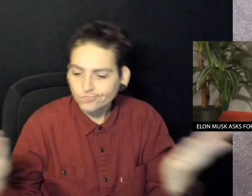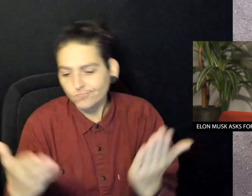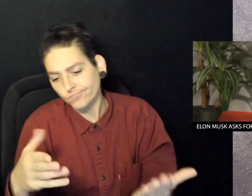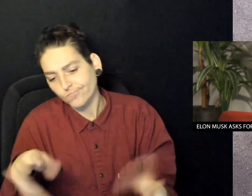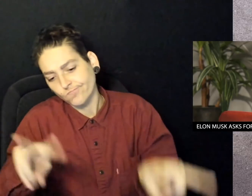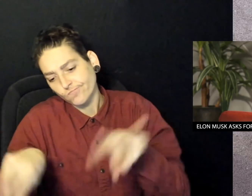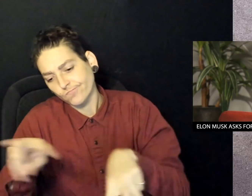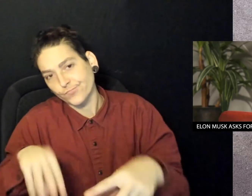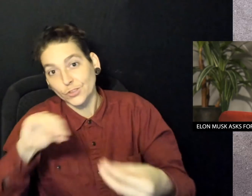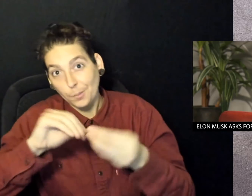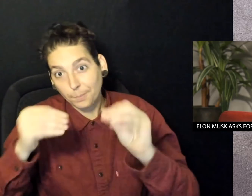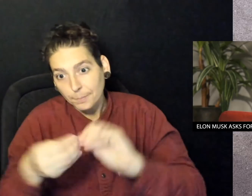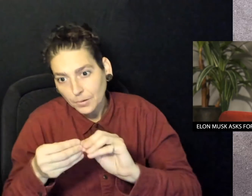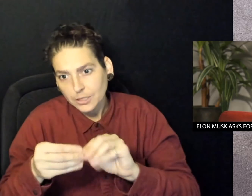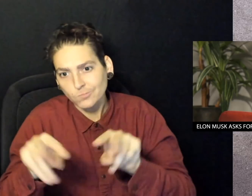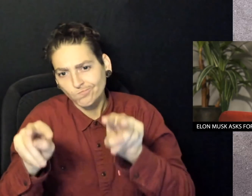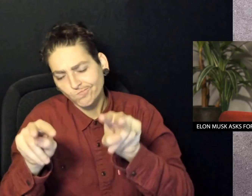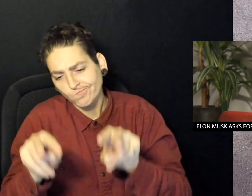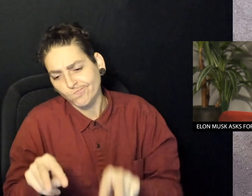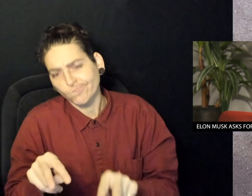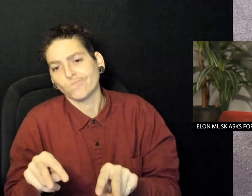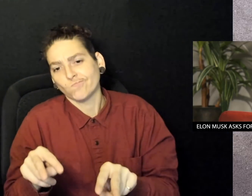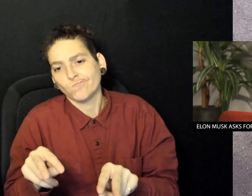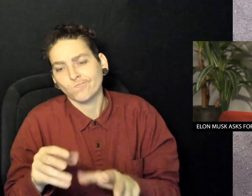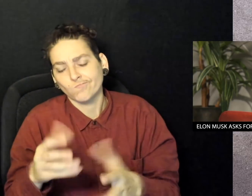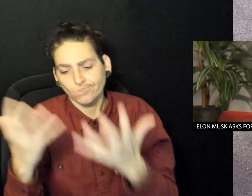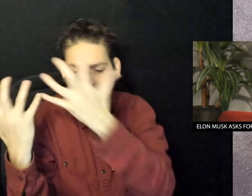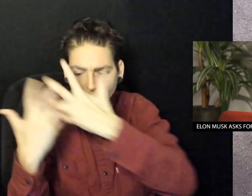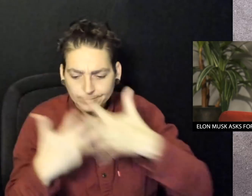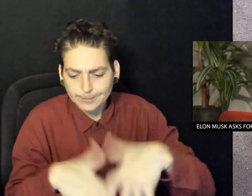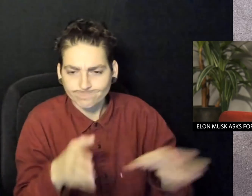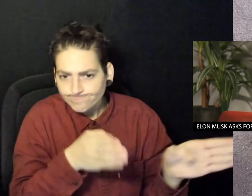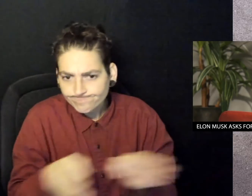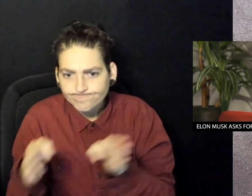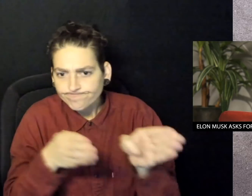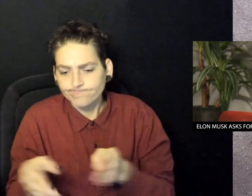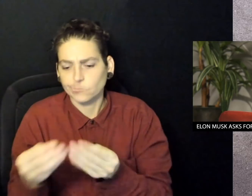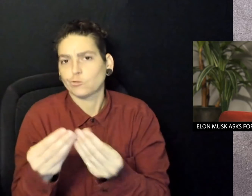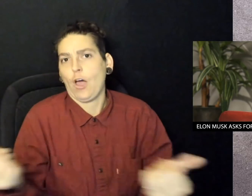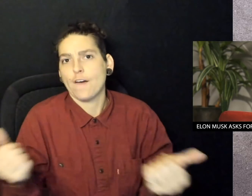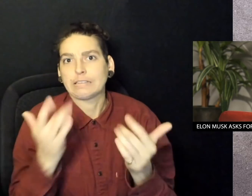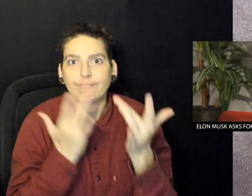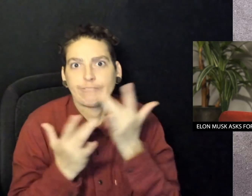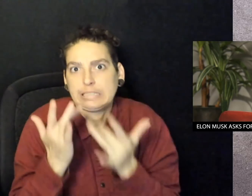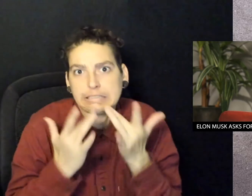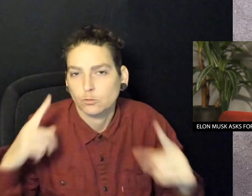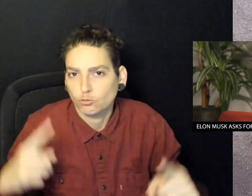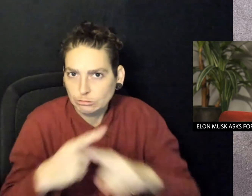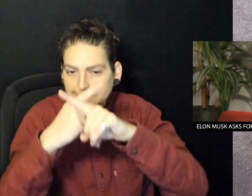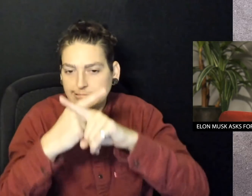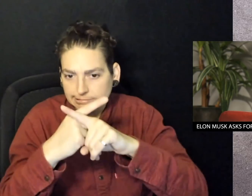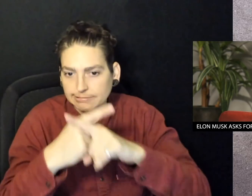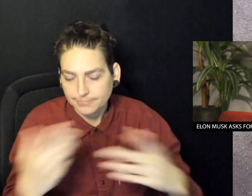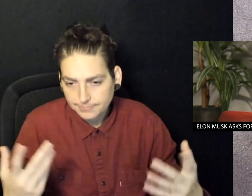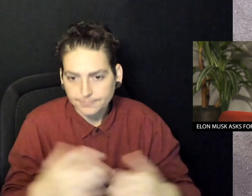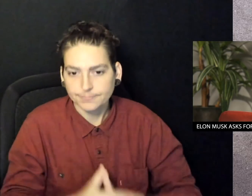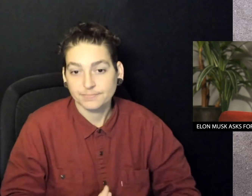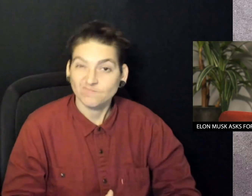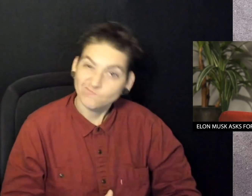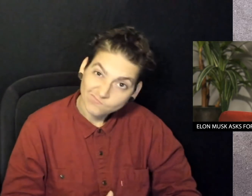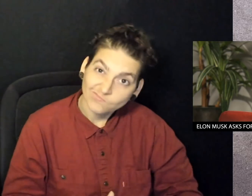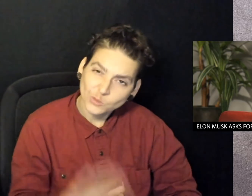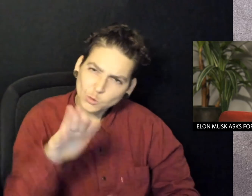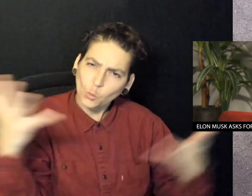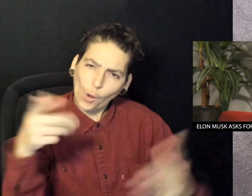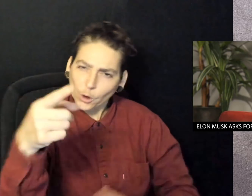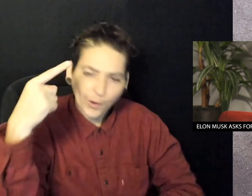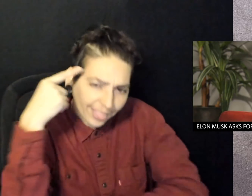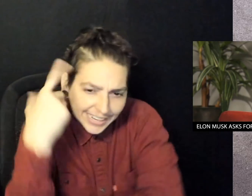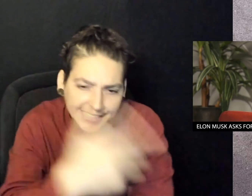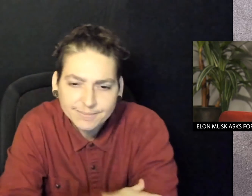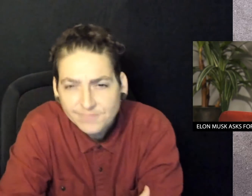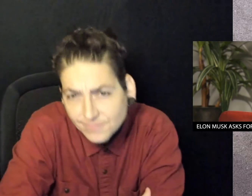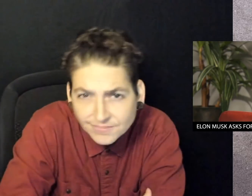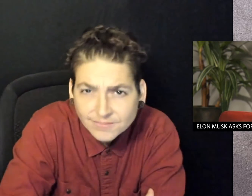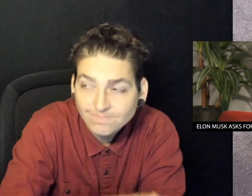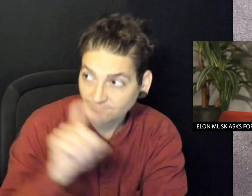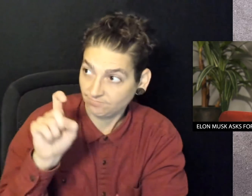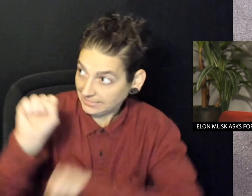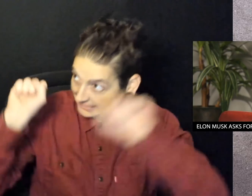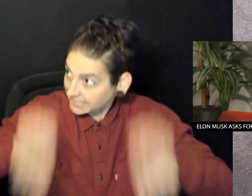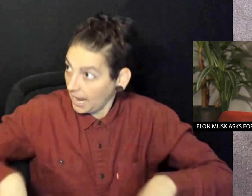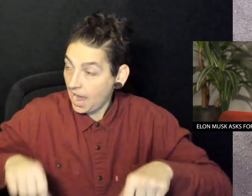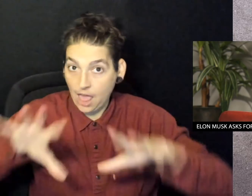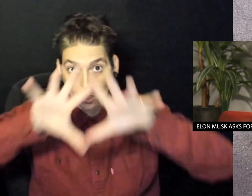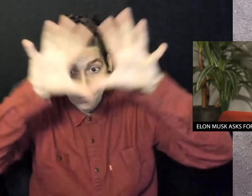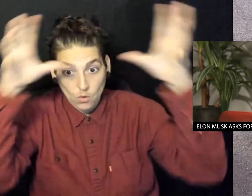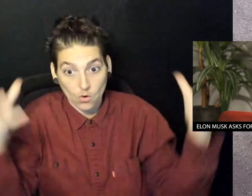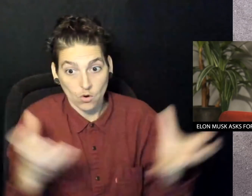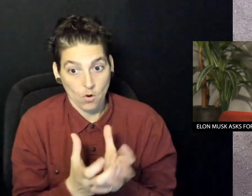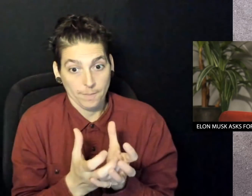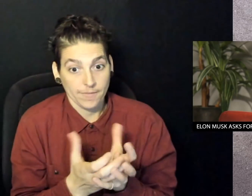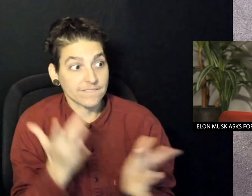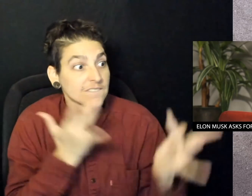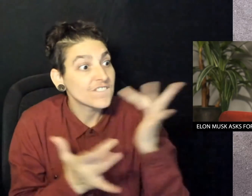the numbers and work out a plan to solve the famine crisis what you think can global famine